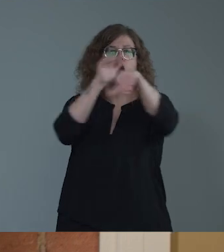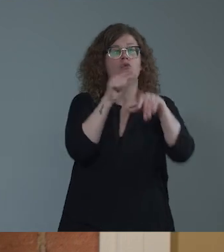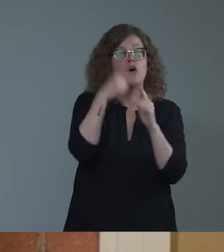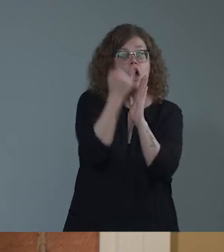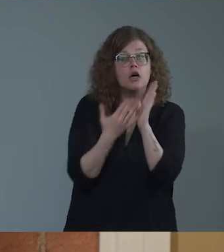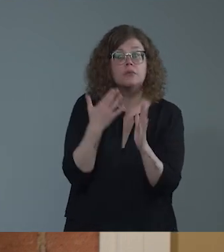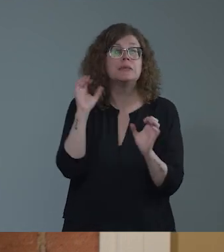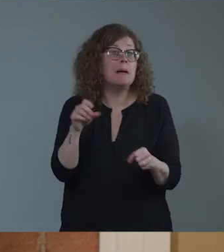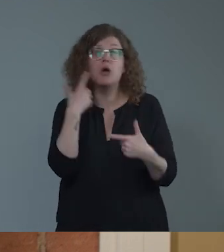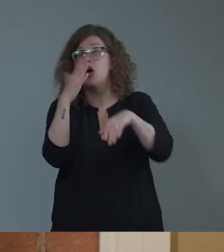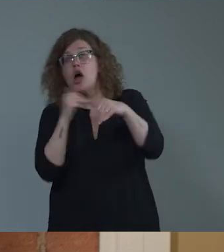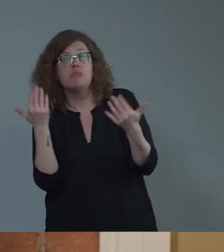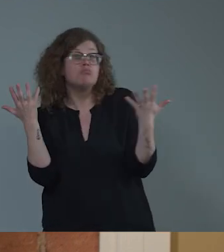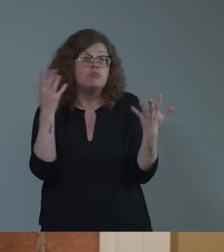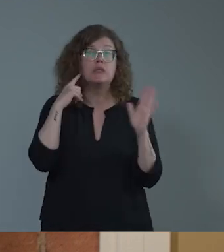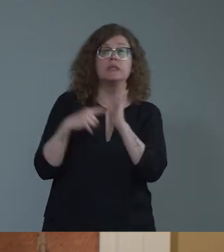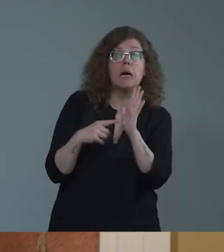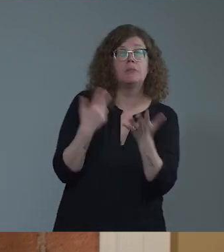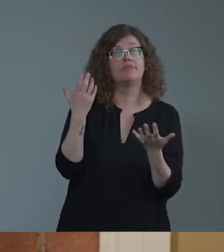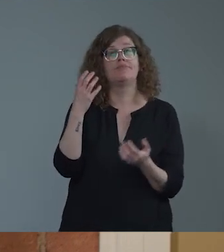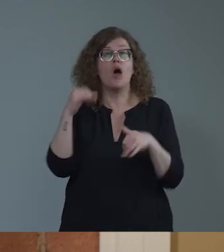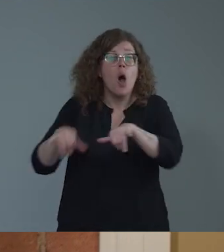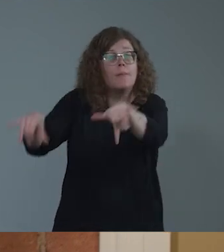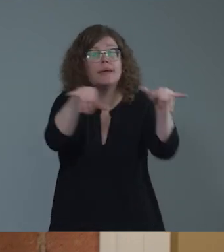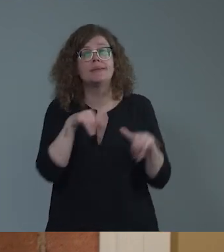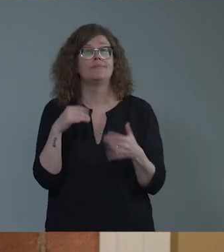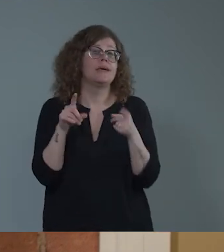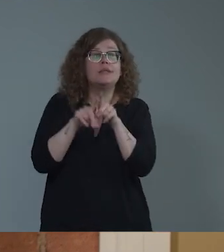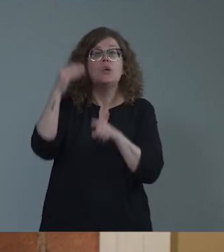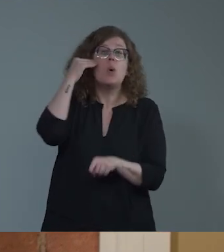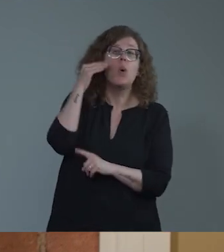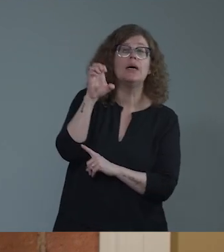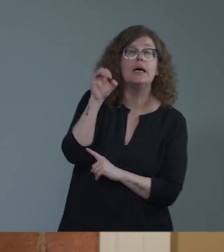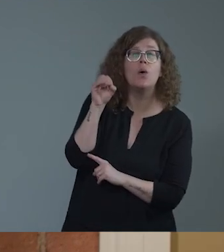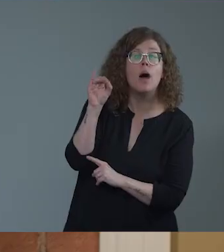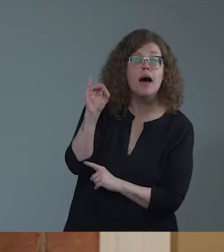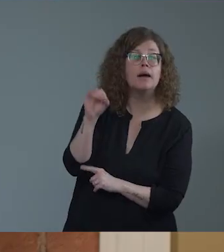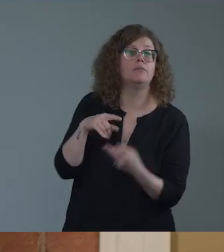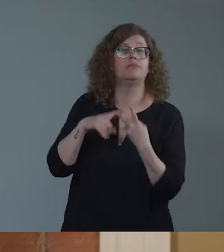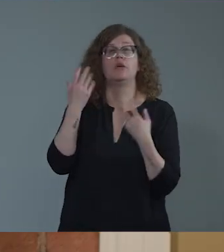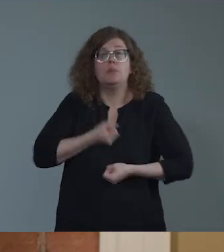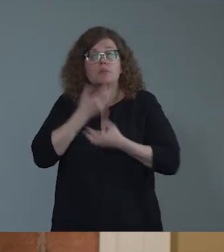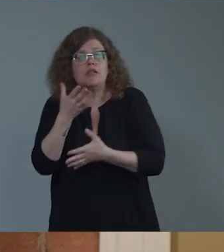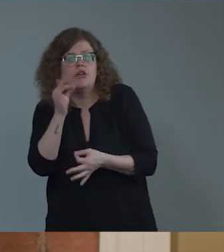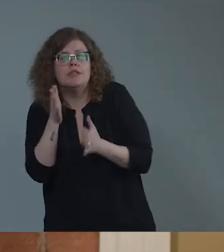it's an RFP, a Request for Proposals or an RFQ, Request for Qualifications. So all those names come up.